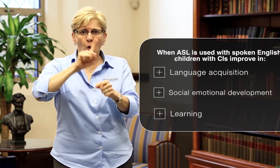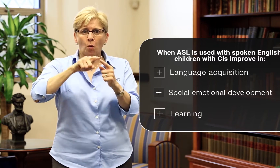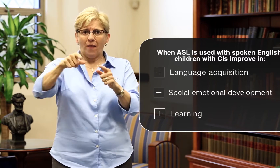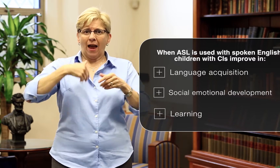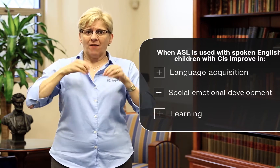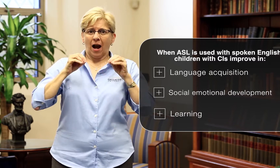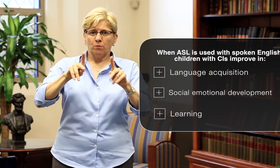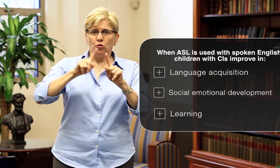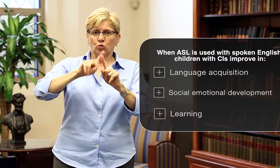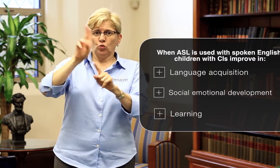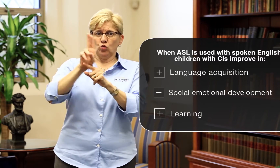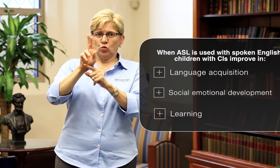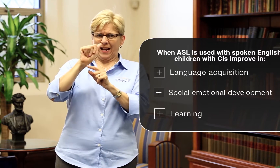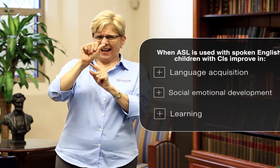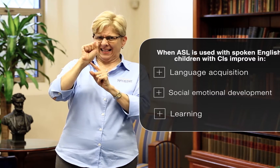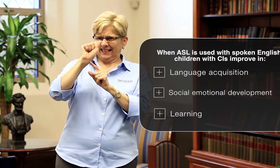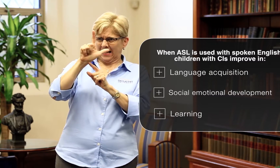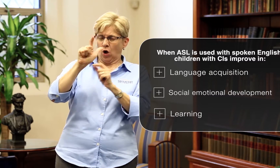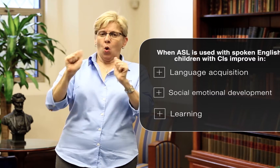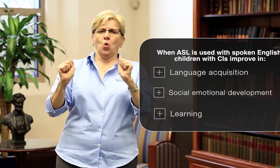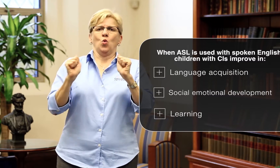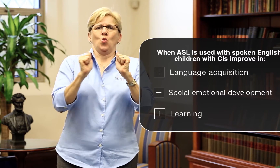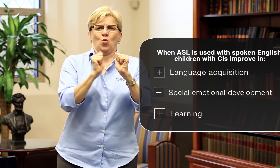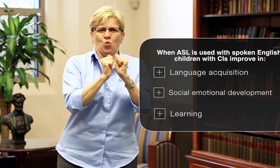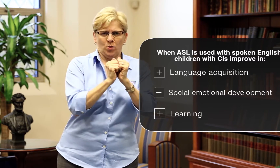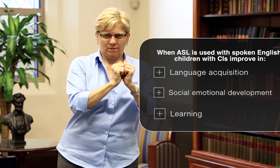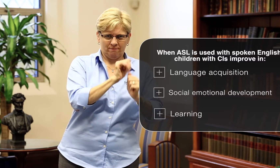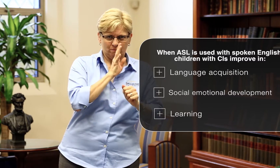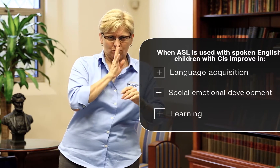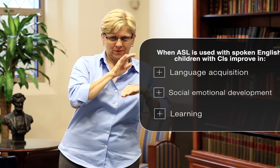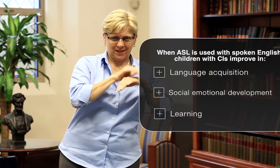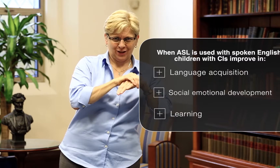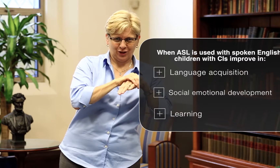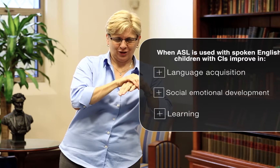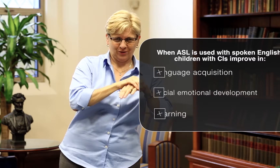when they have the opportunity to use both ASL with spoken English.